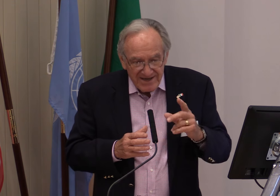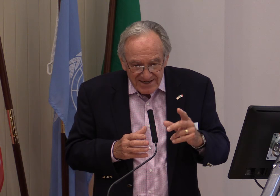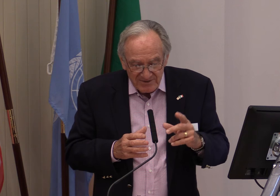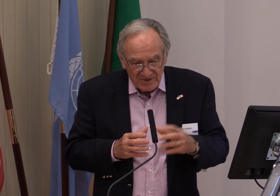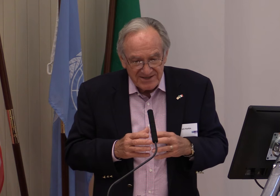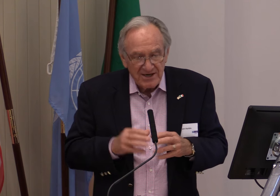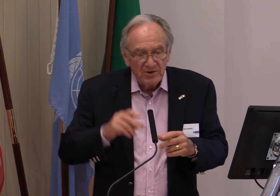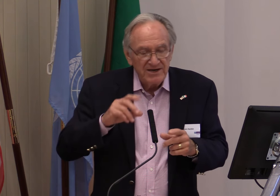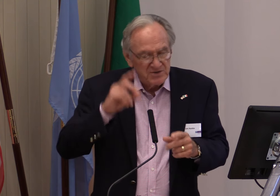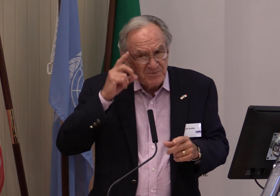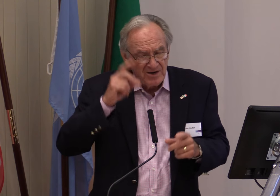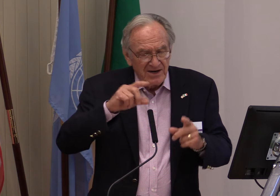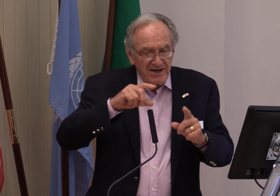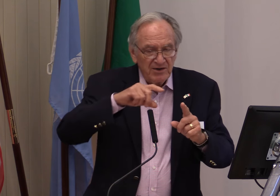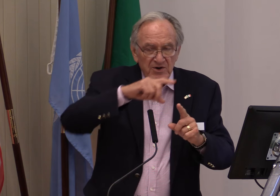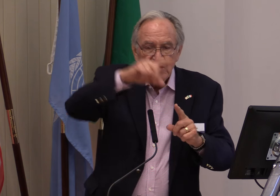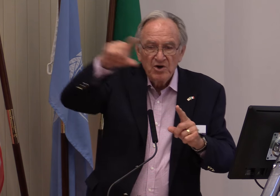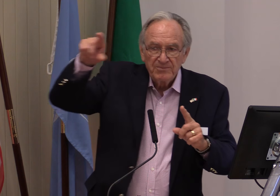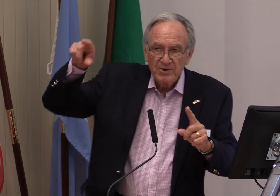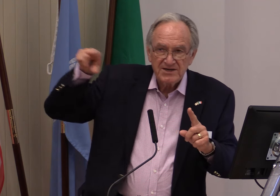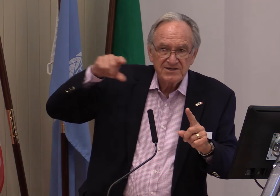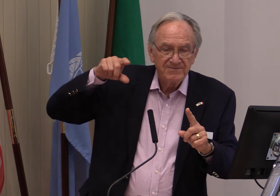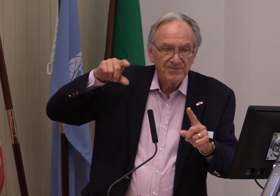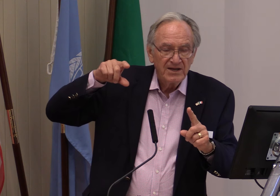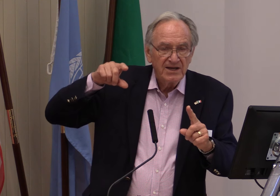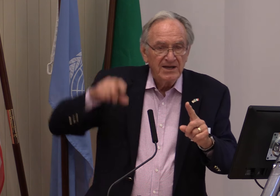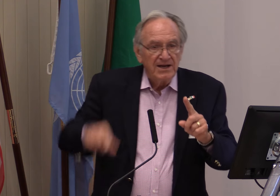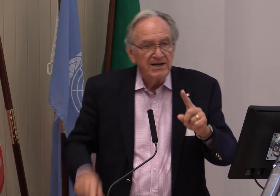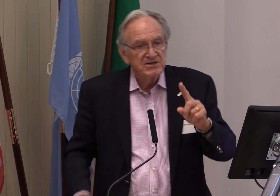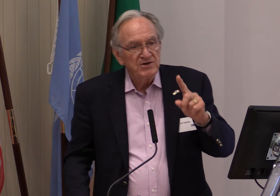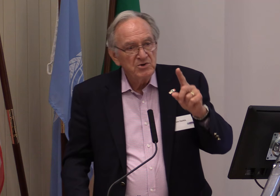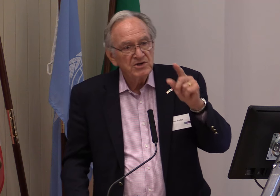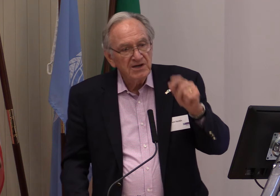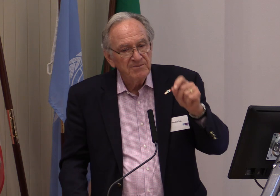What he did was, he was smart, he alerted all the press, and he said you should come